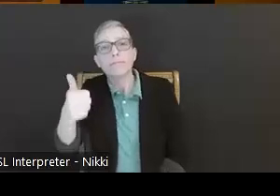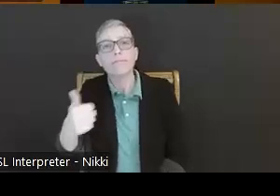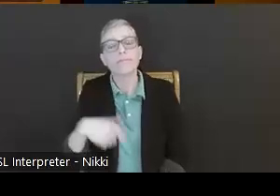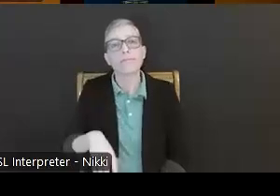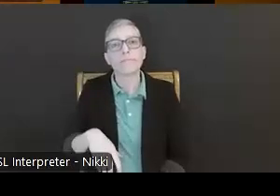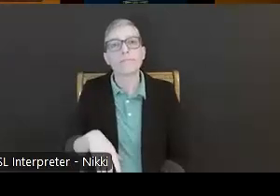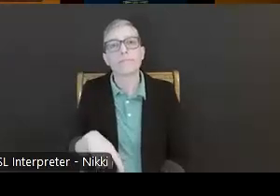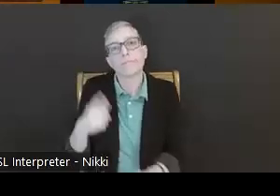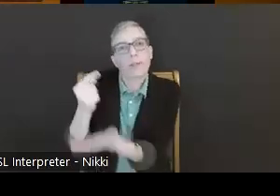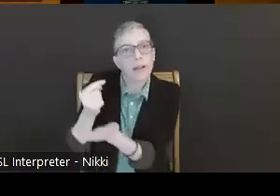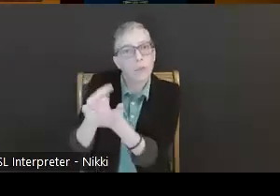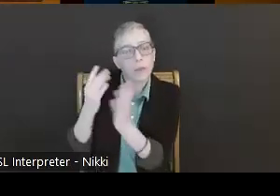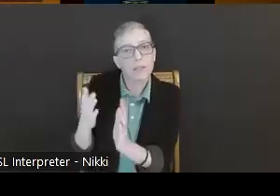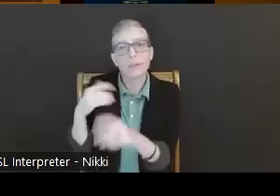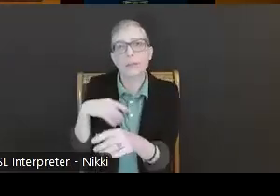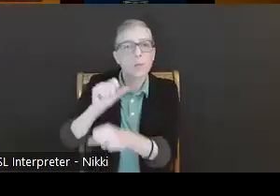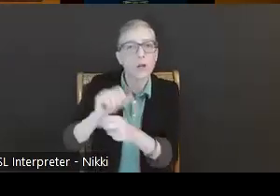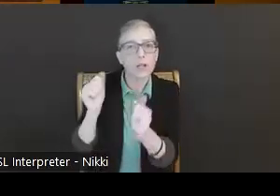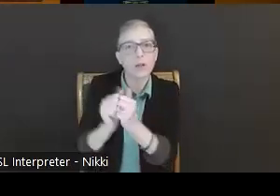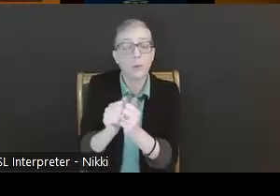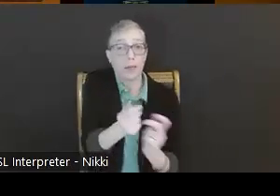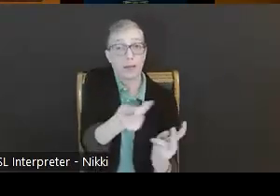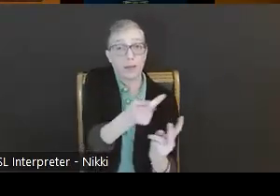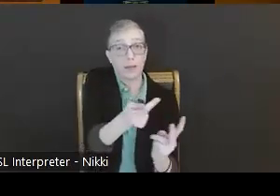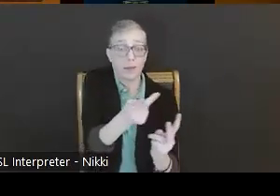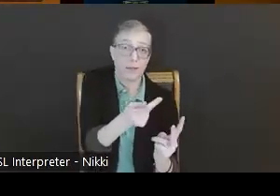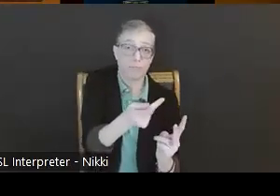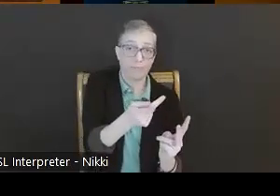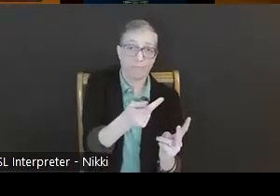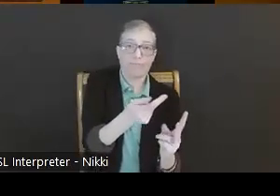caregiver may be experiencing their distress very differently and what does that look like to inform